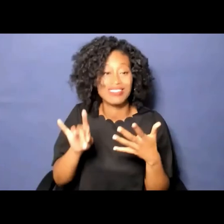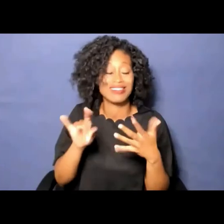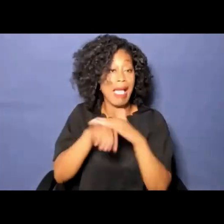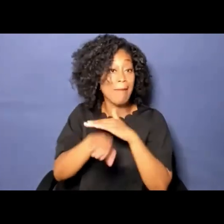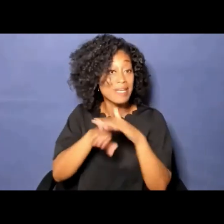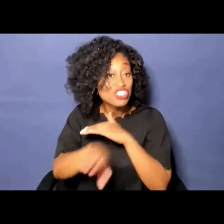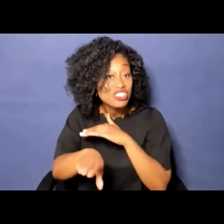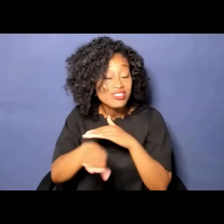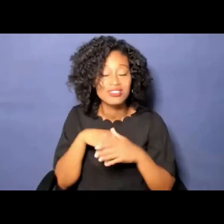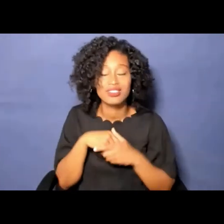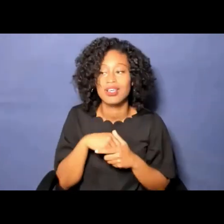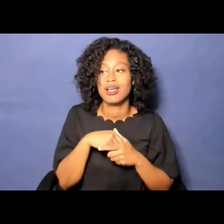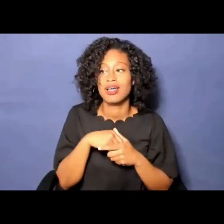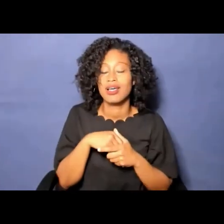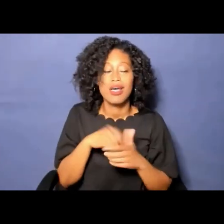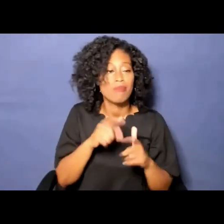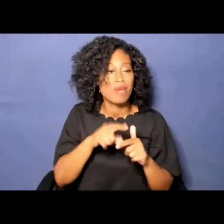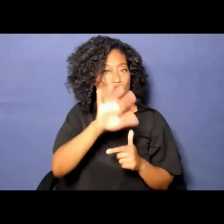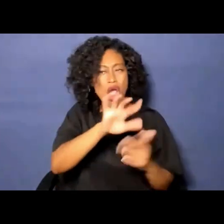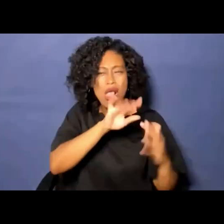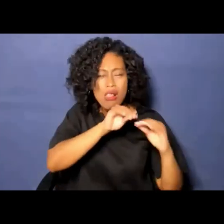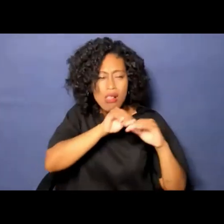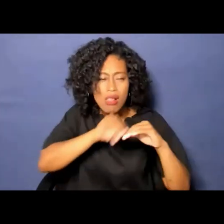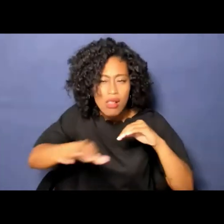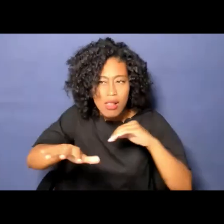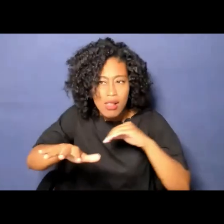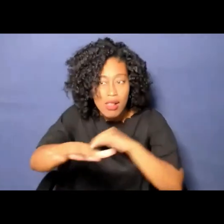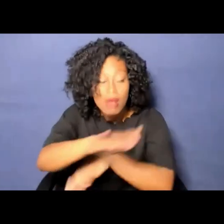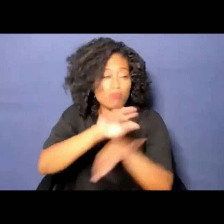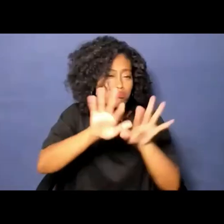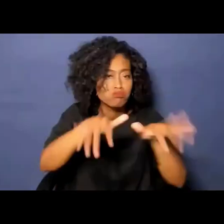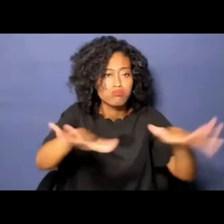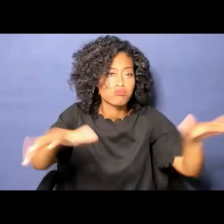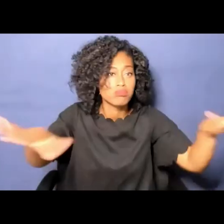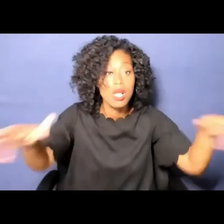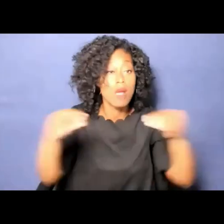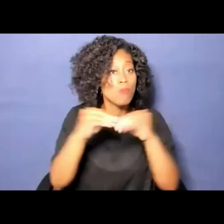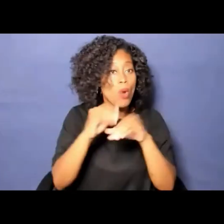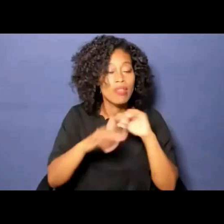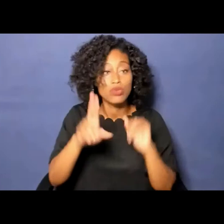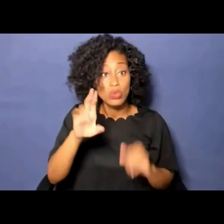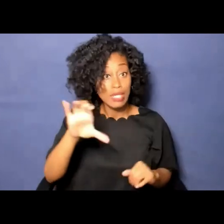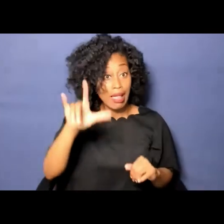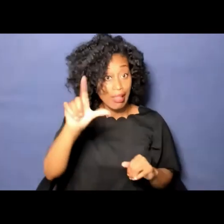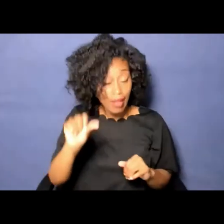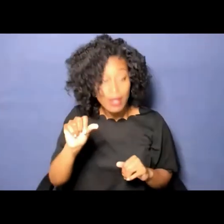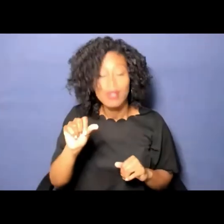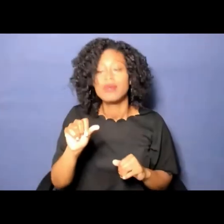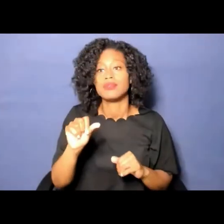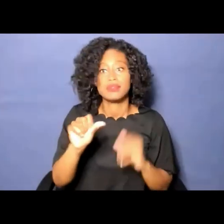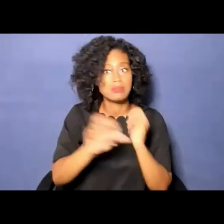but her reach has extended so far beyond UCLA, and as matter of fact it is extended all around